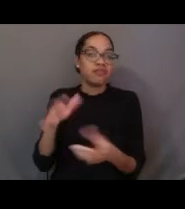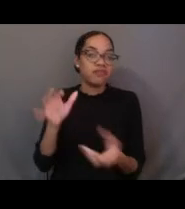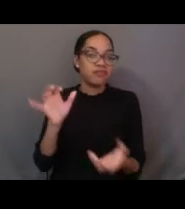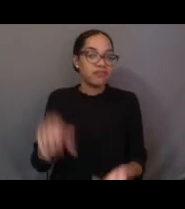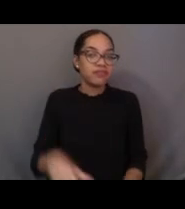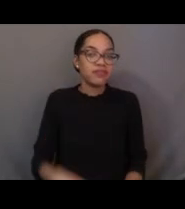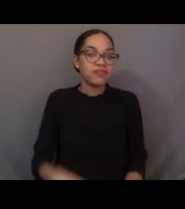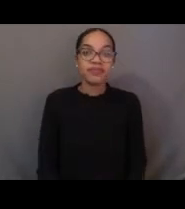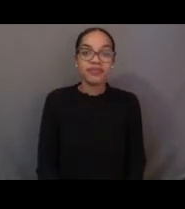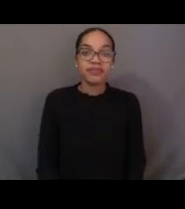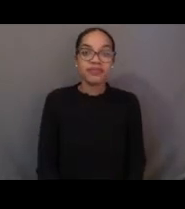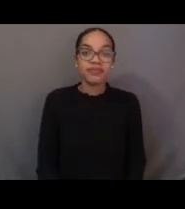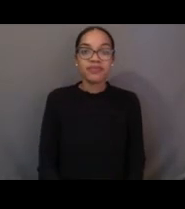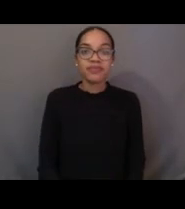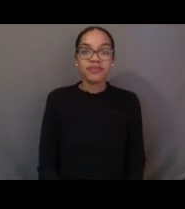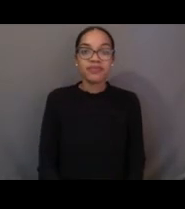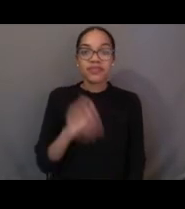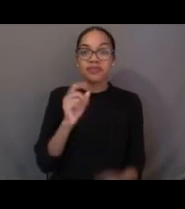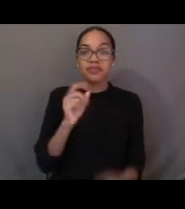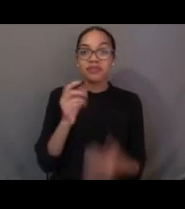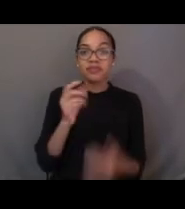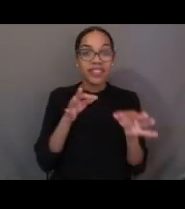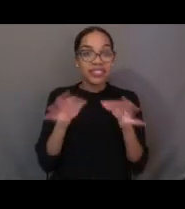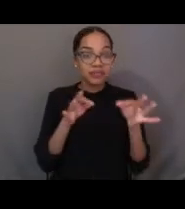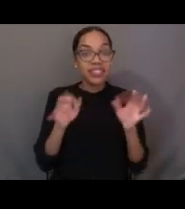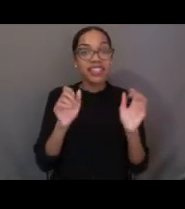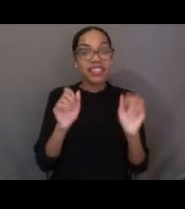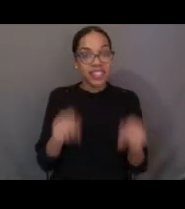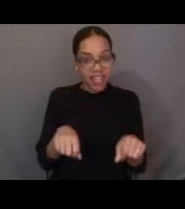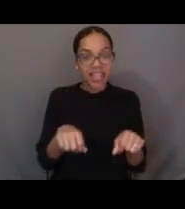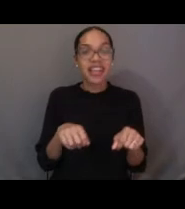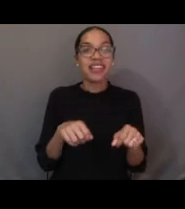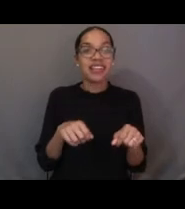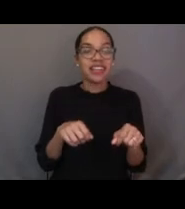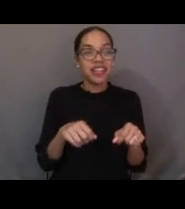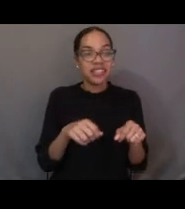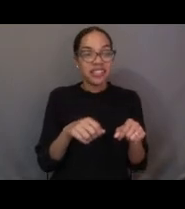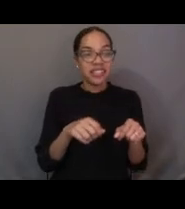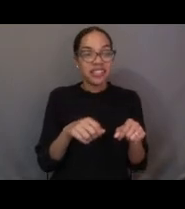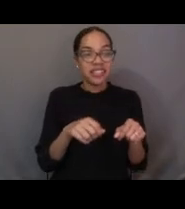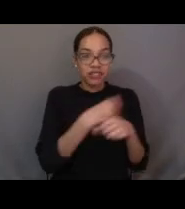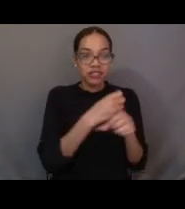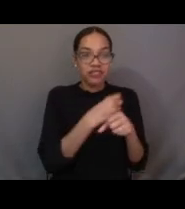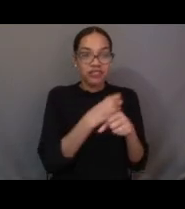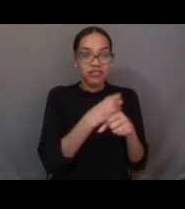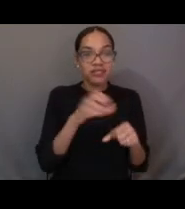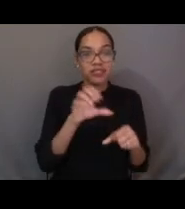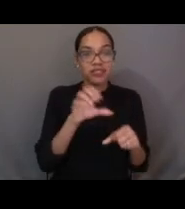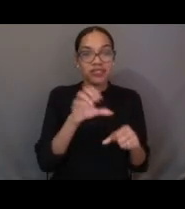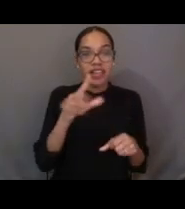I already told you that you can grow shellfish. But what other kinds of things can you grow or raise in the water?